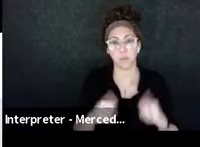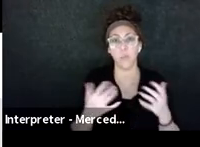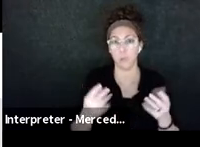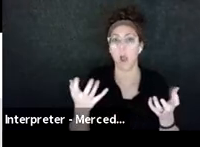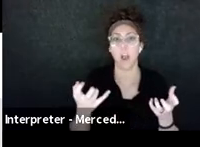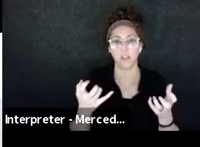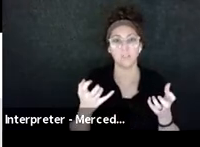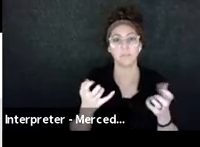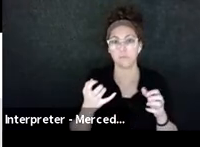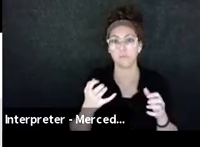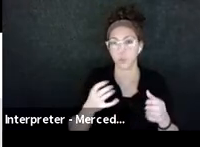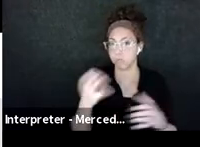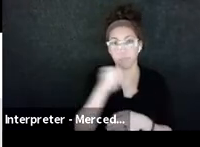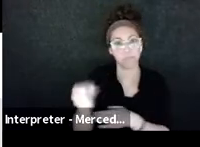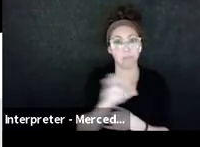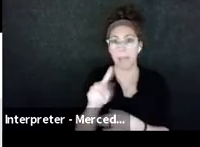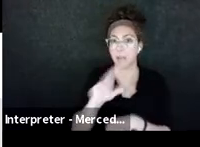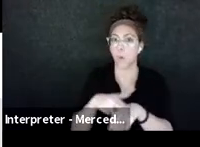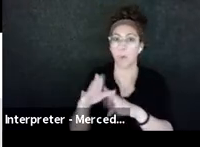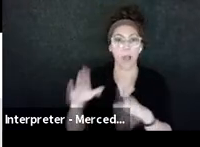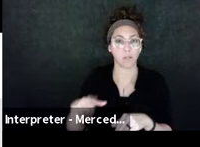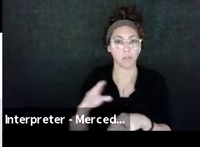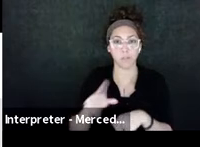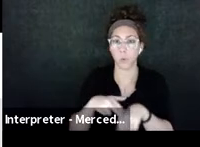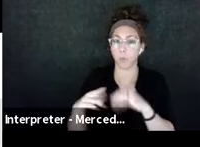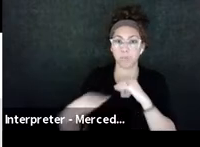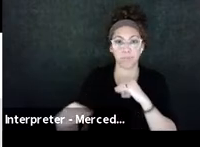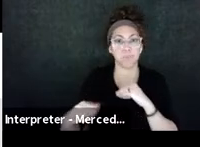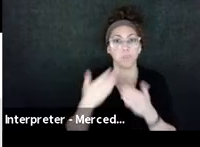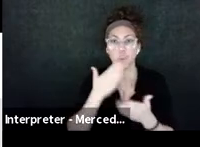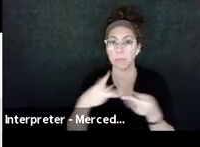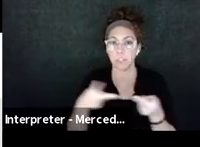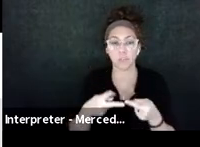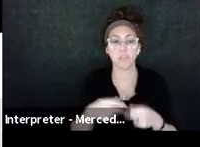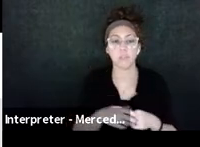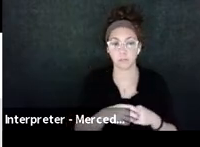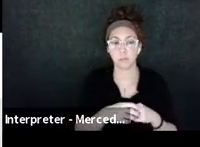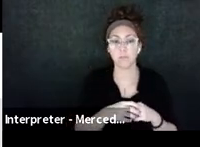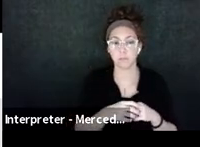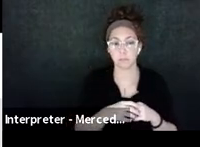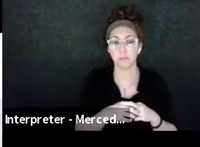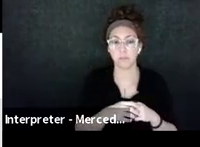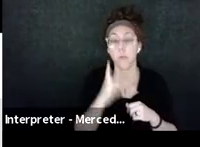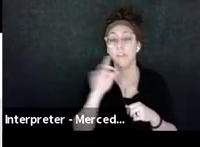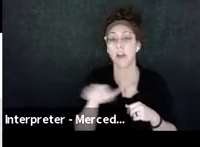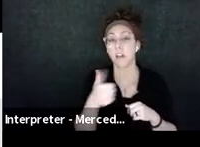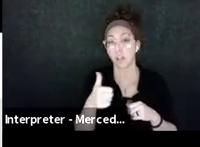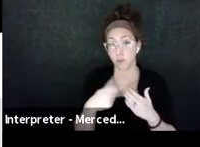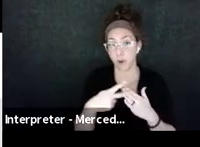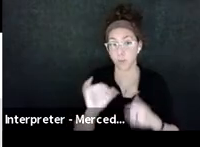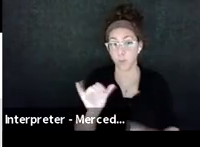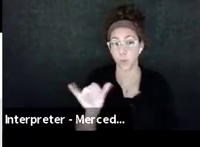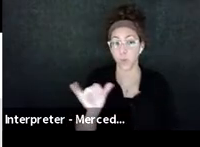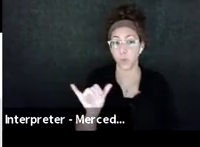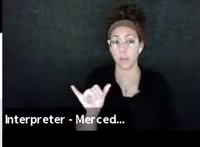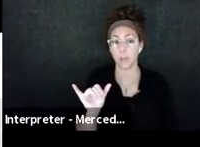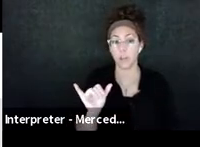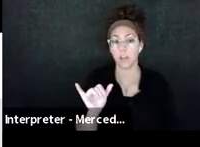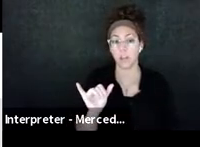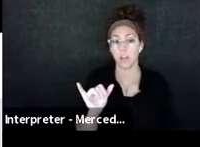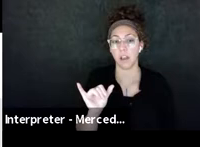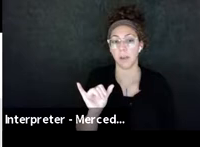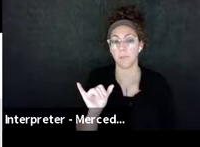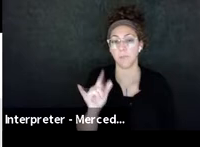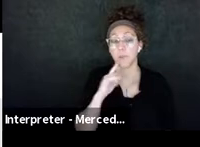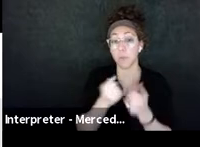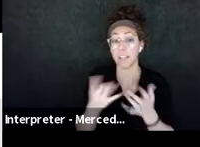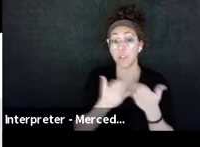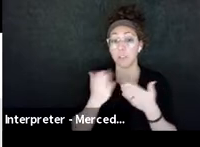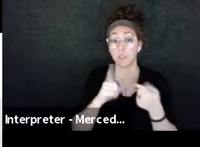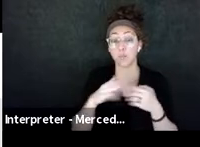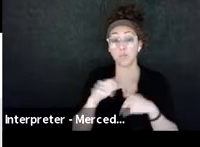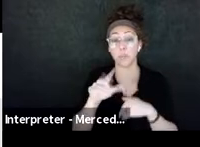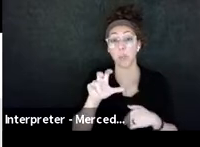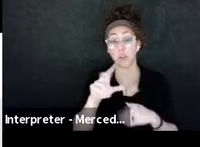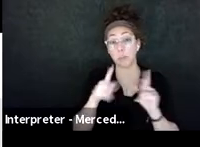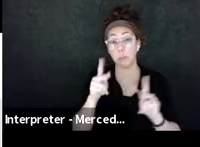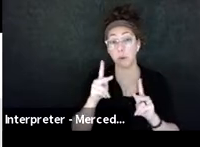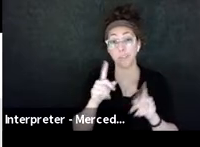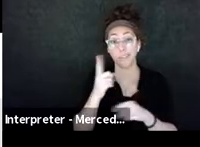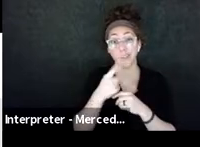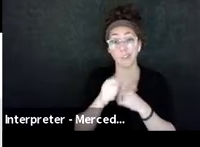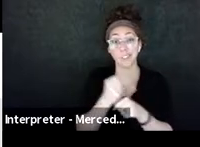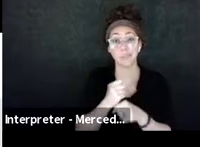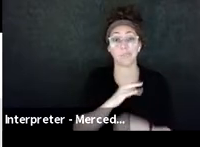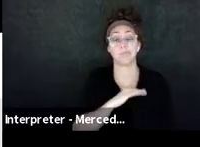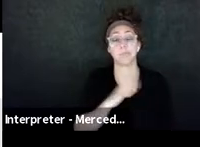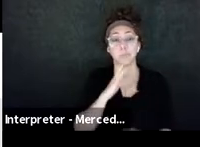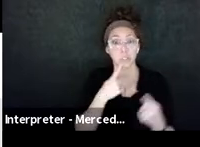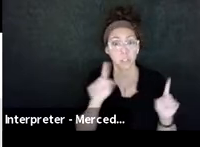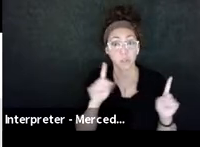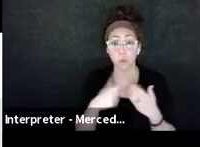maria.rodriguez: And our diversion team. We just completed our last or first fiscal year. And that is a pilot program as well. We were able to house we provide services to over 300 people within the first year, so it has been a very successful program for us.